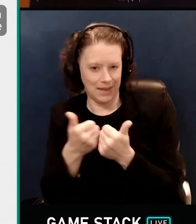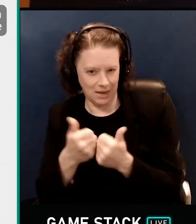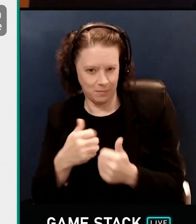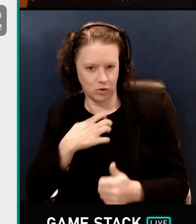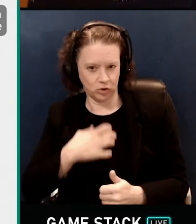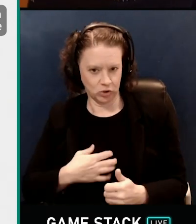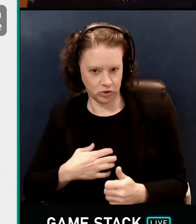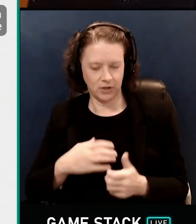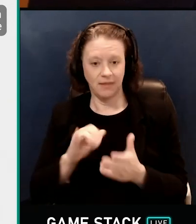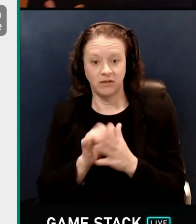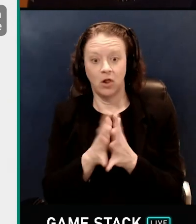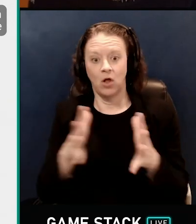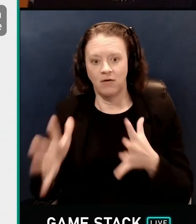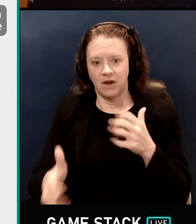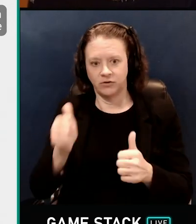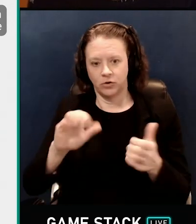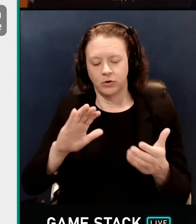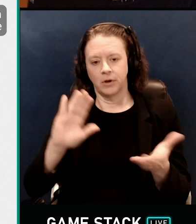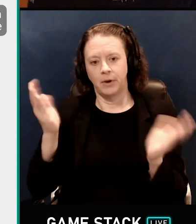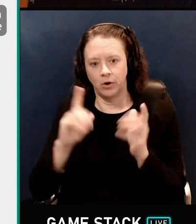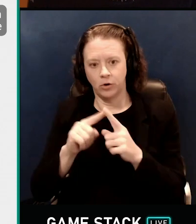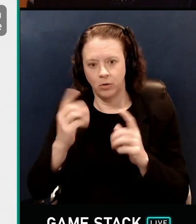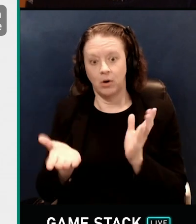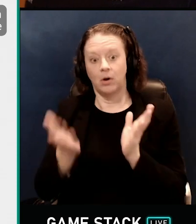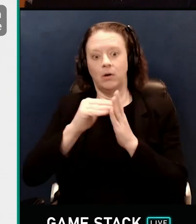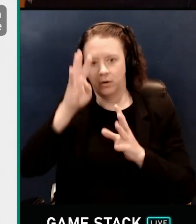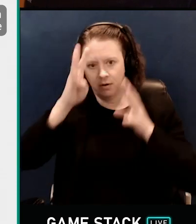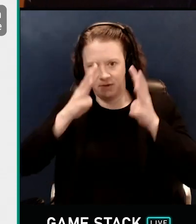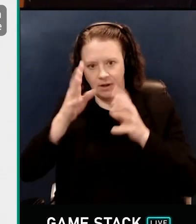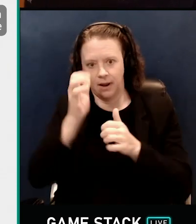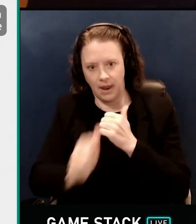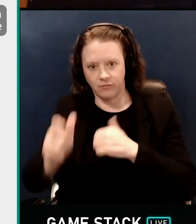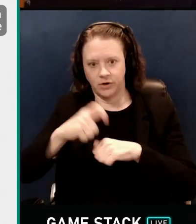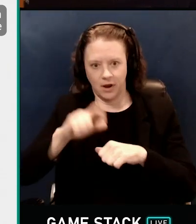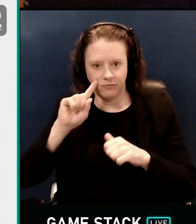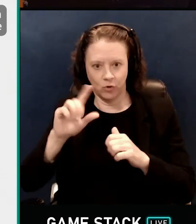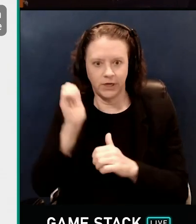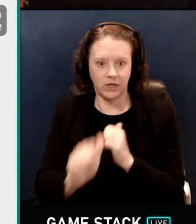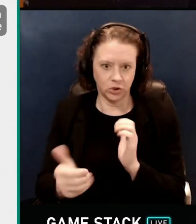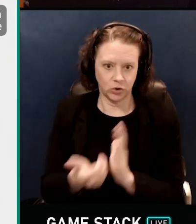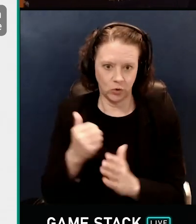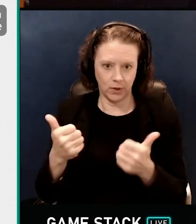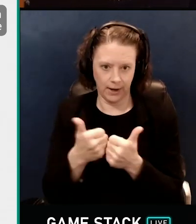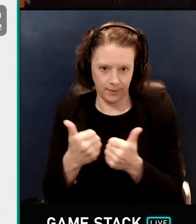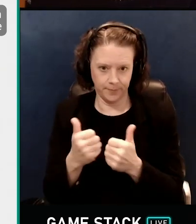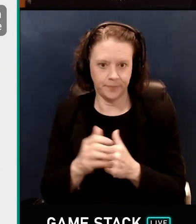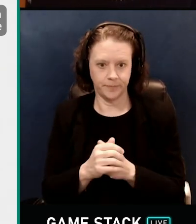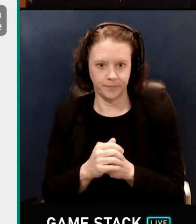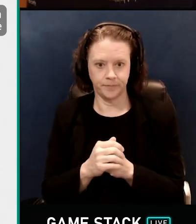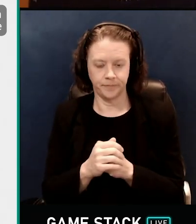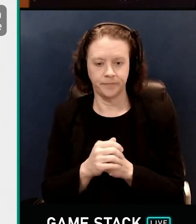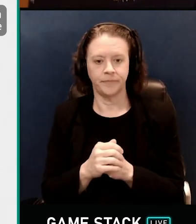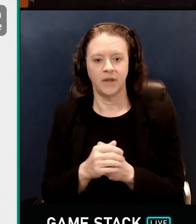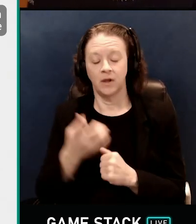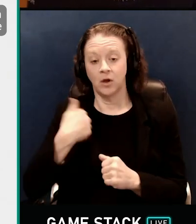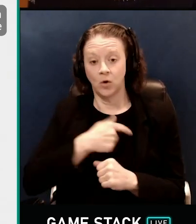and created a new system for your game. This means that we can now easily spread the automation